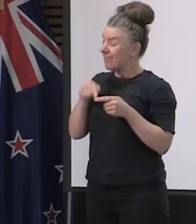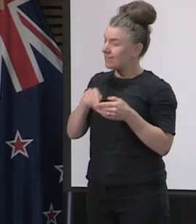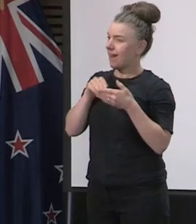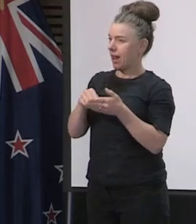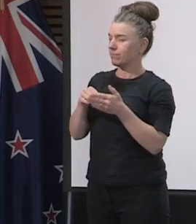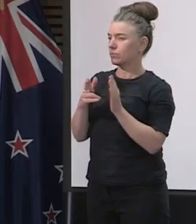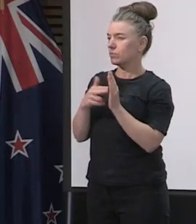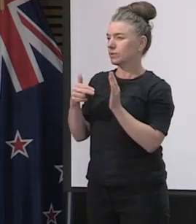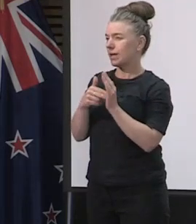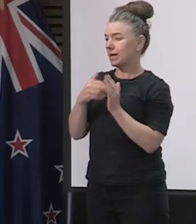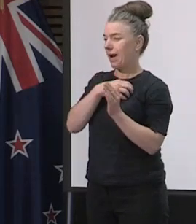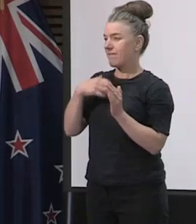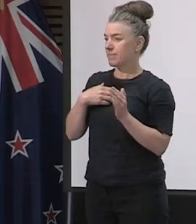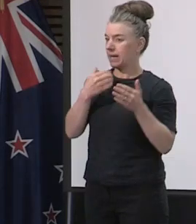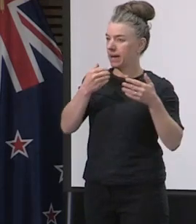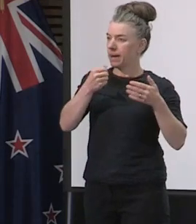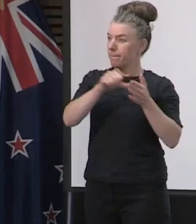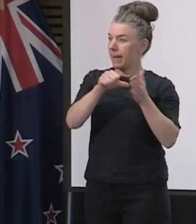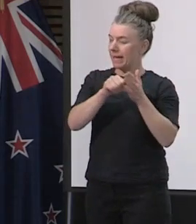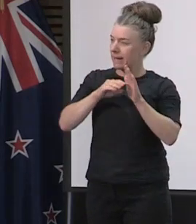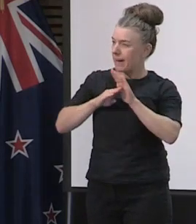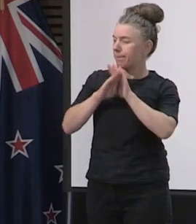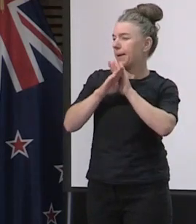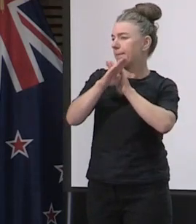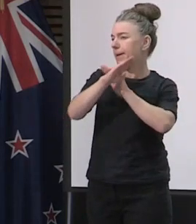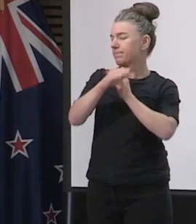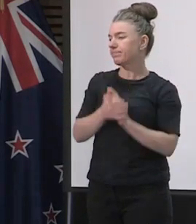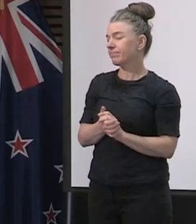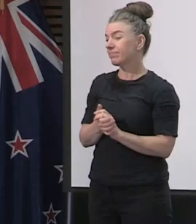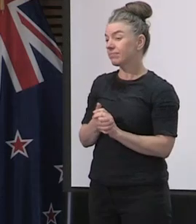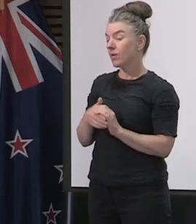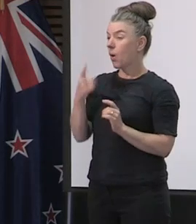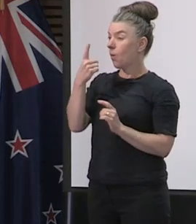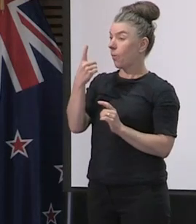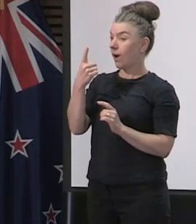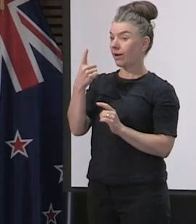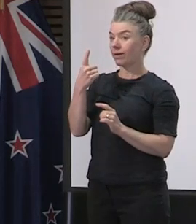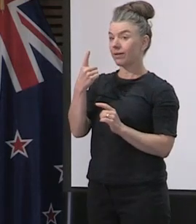and allows us to bring the Government books back into the black.